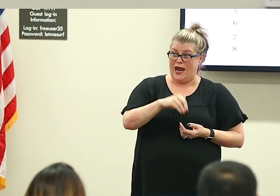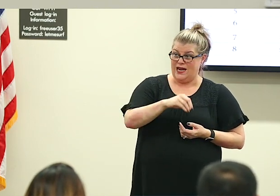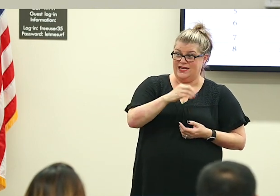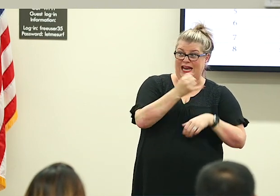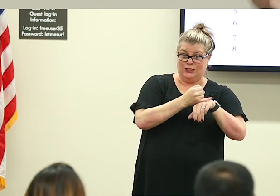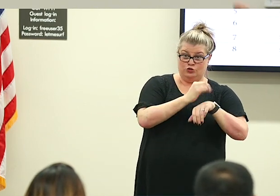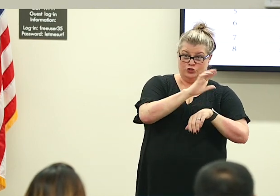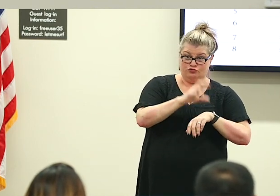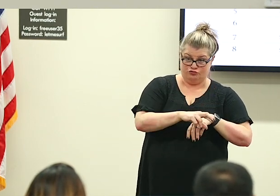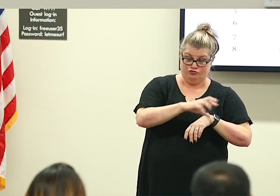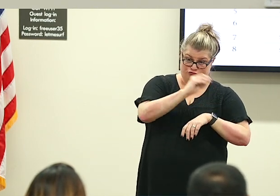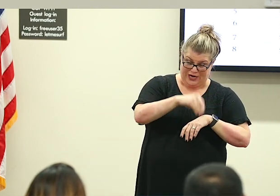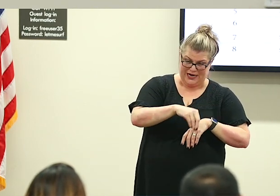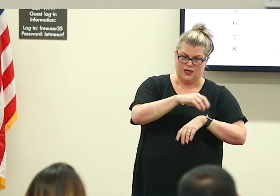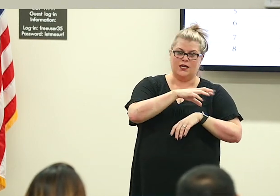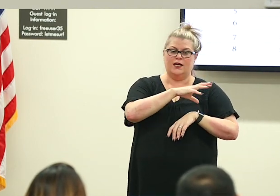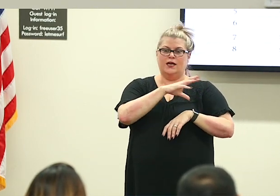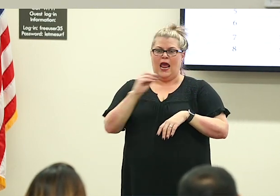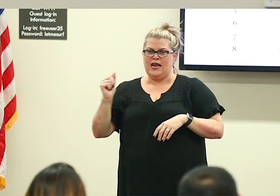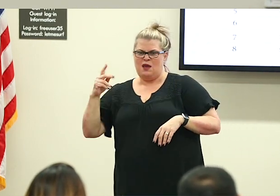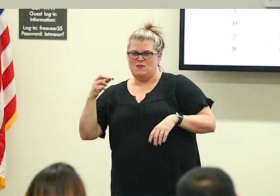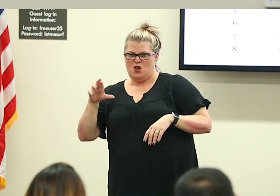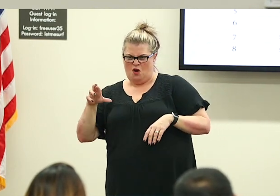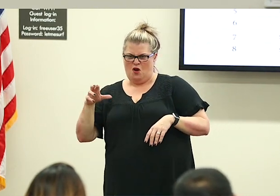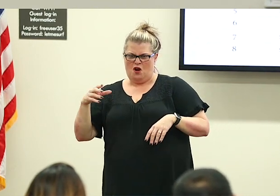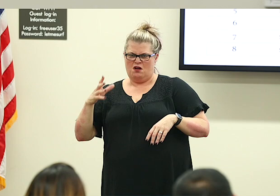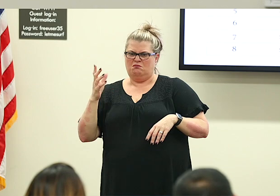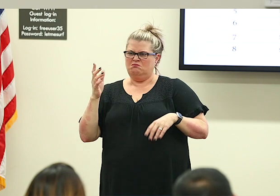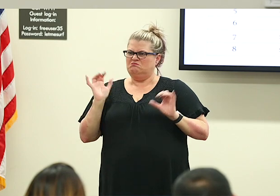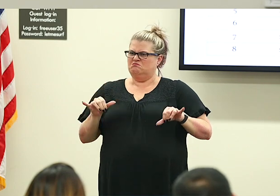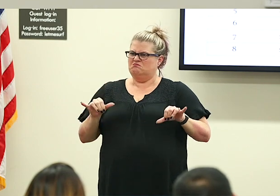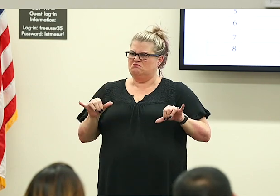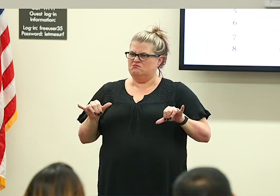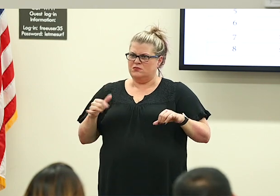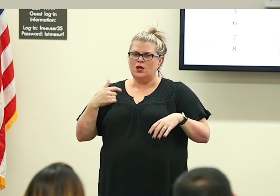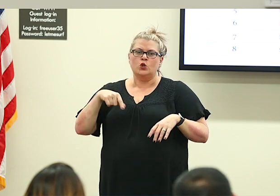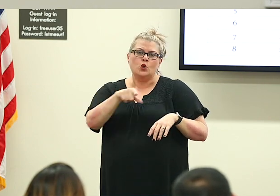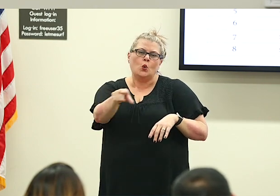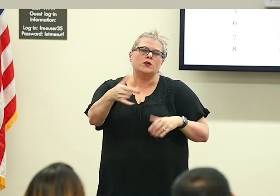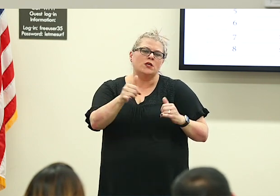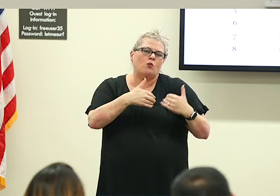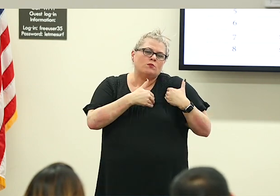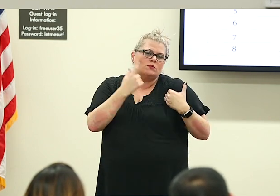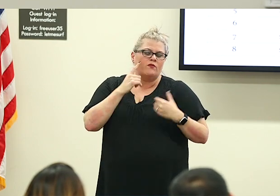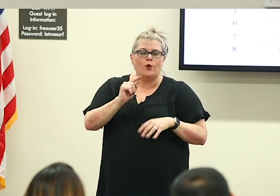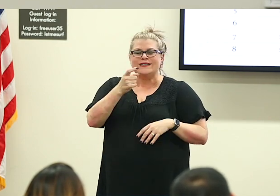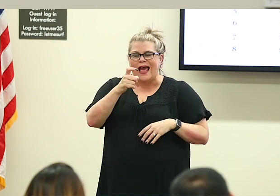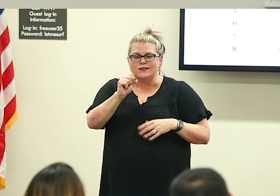Meaning we cover the closing costs. You're still responsible for things like taxes, insurance, HOA dues,